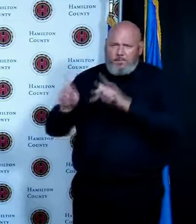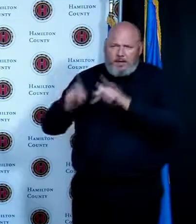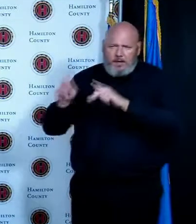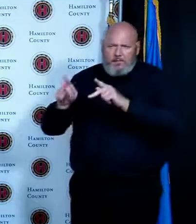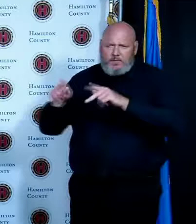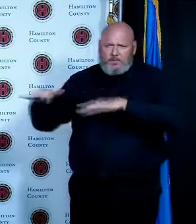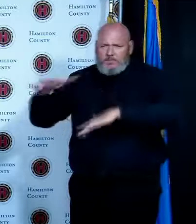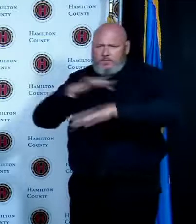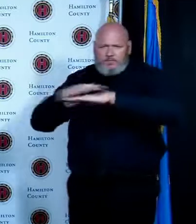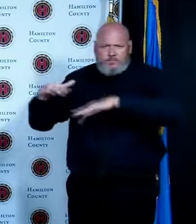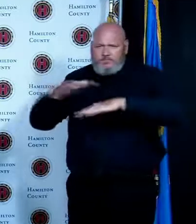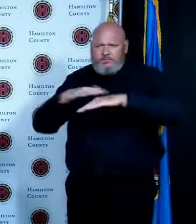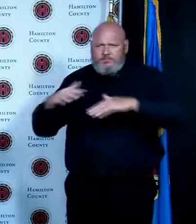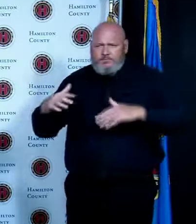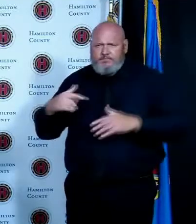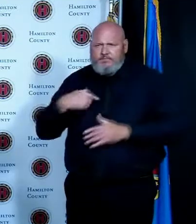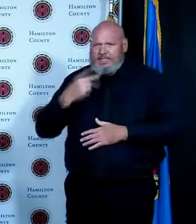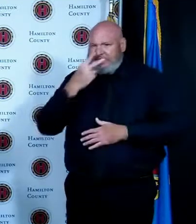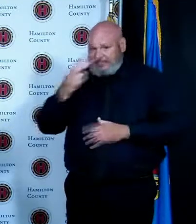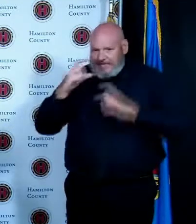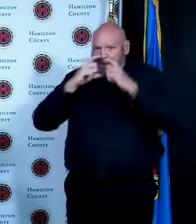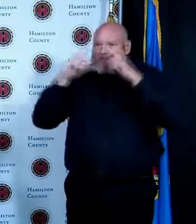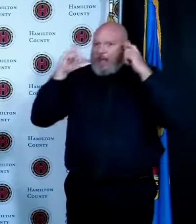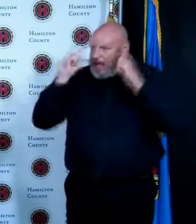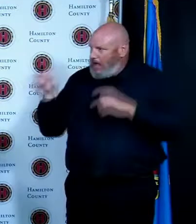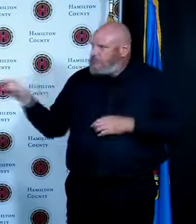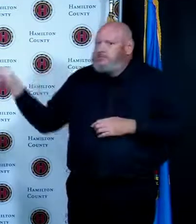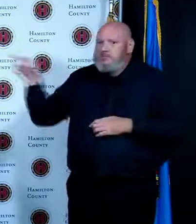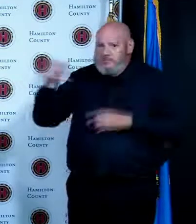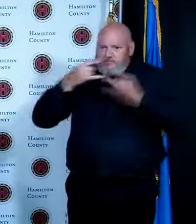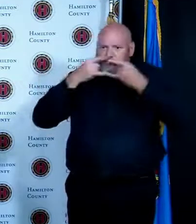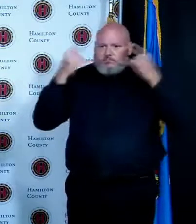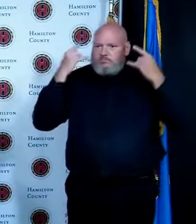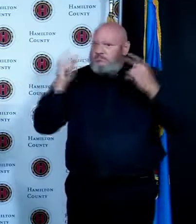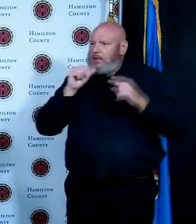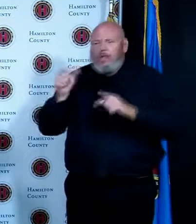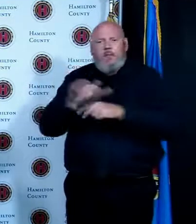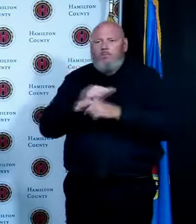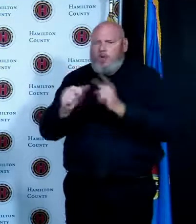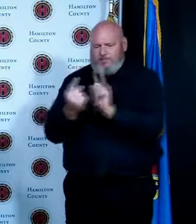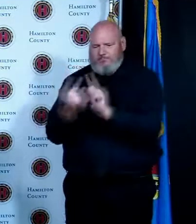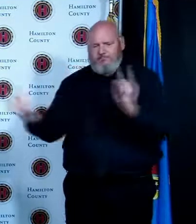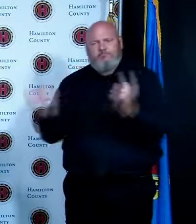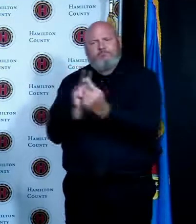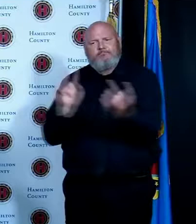social distancing is it one or the other or should it really be both even if you're wearing a mask you need to watch your distancing